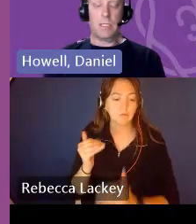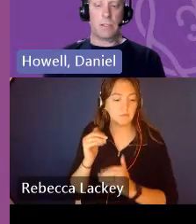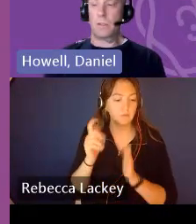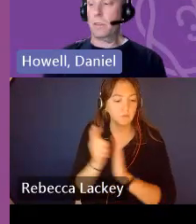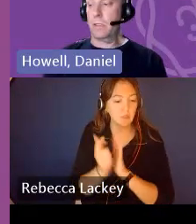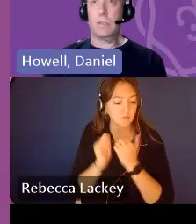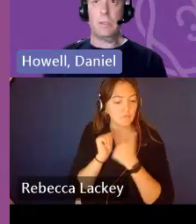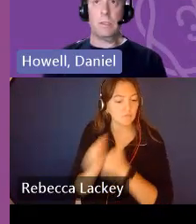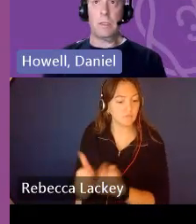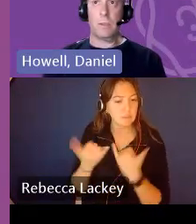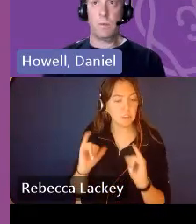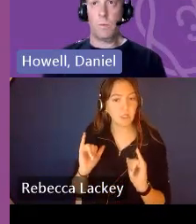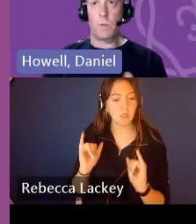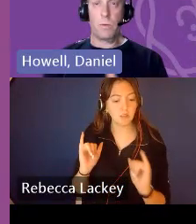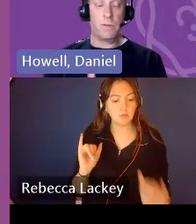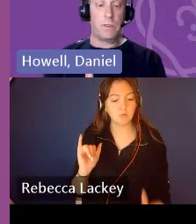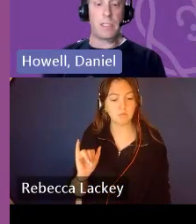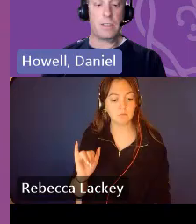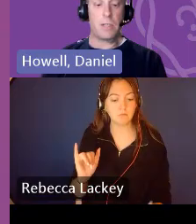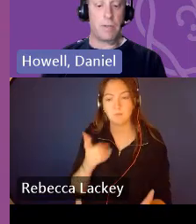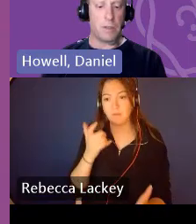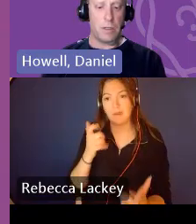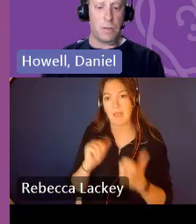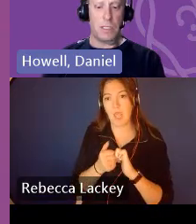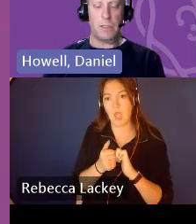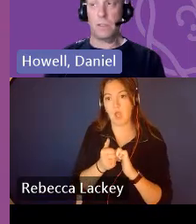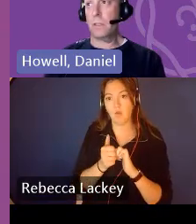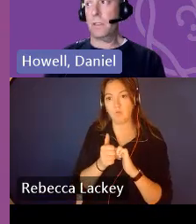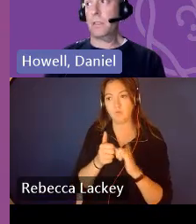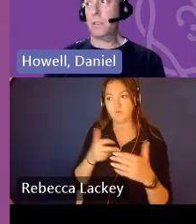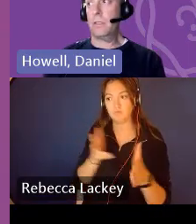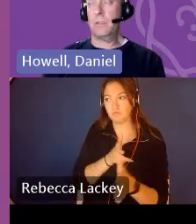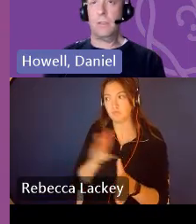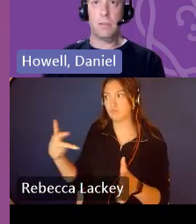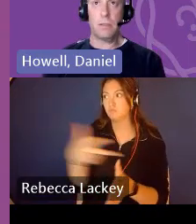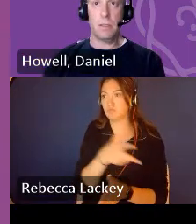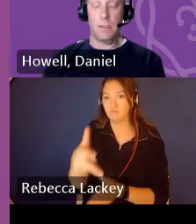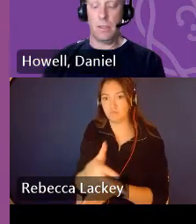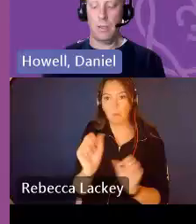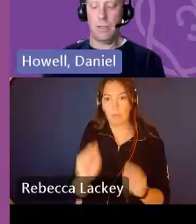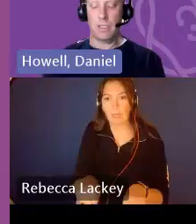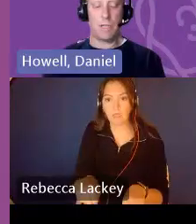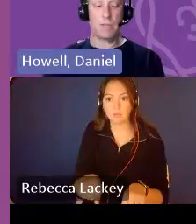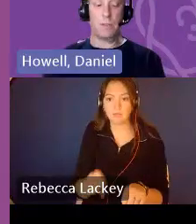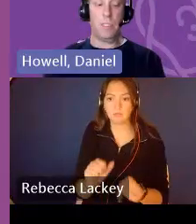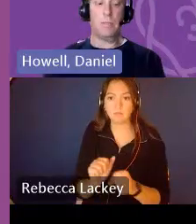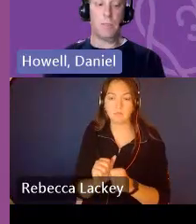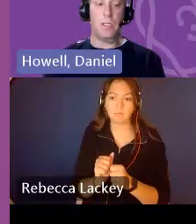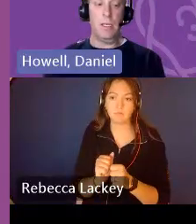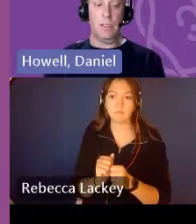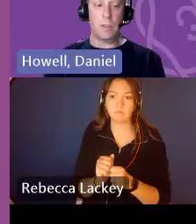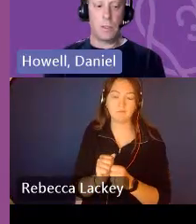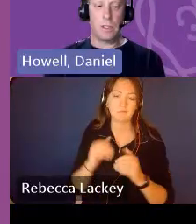Mainly because the the way we've directed traffic on the bridge is on the uh satisfactory beams. So,